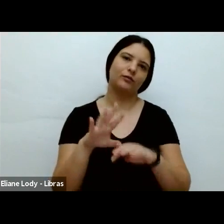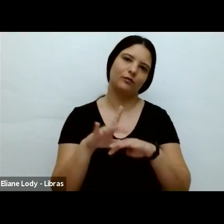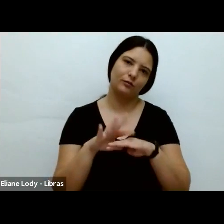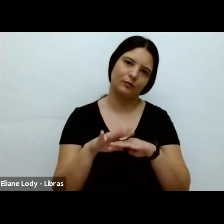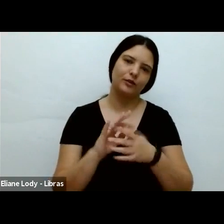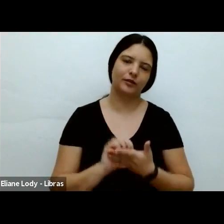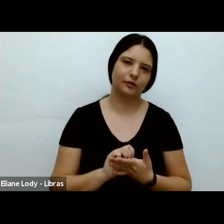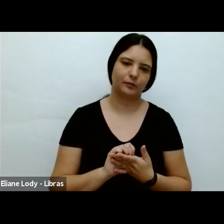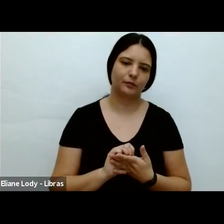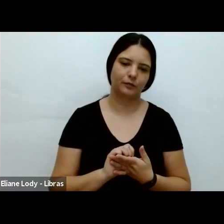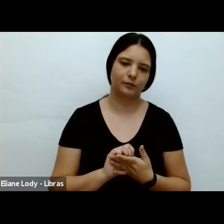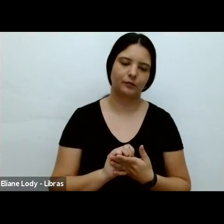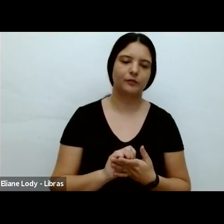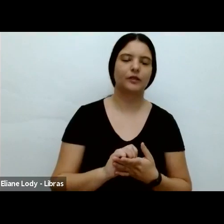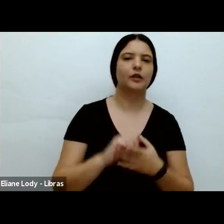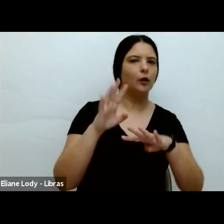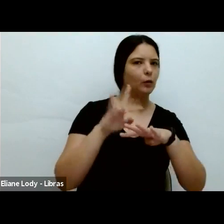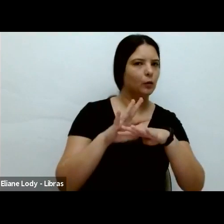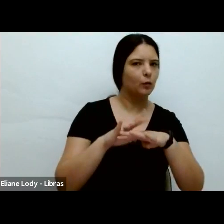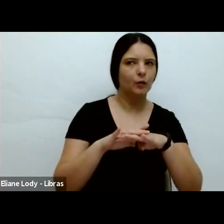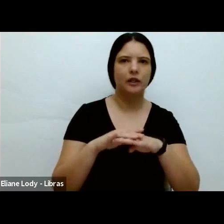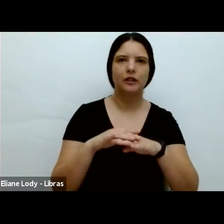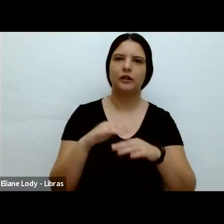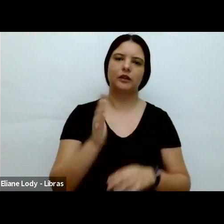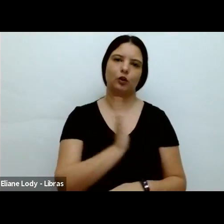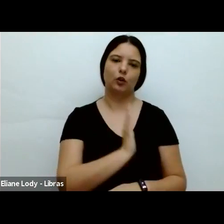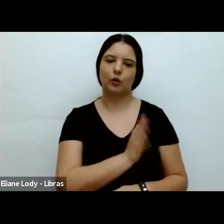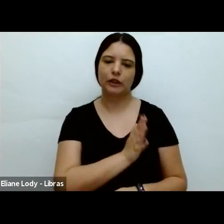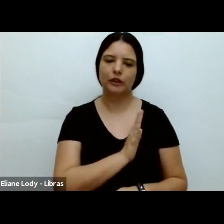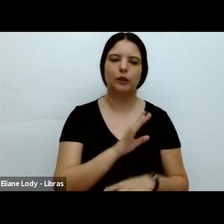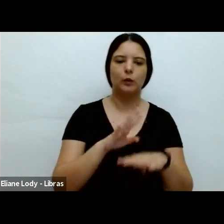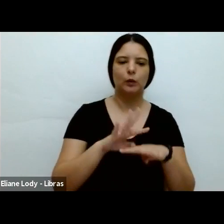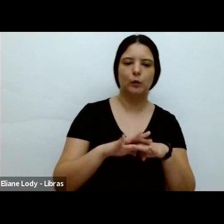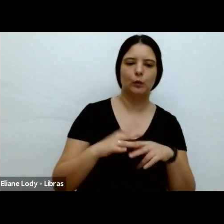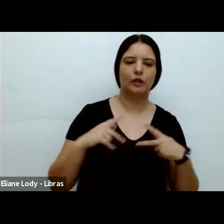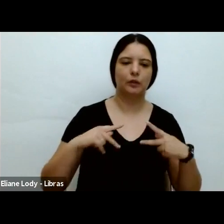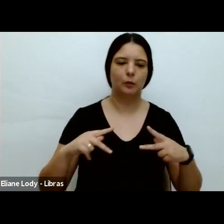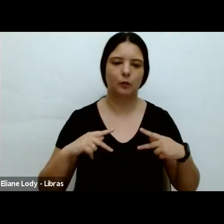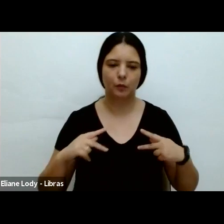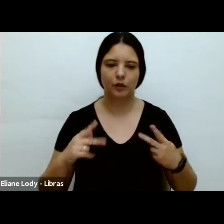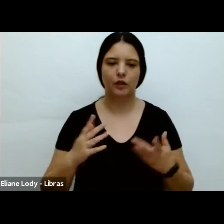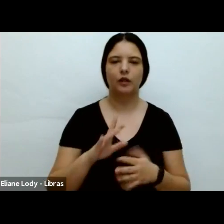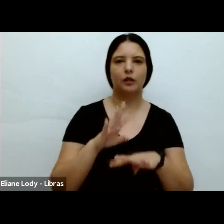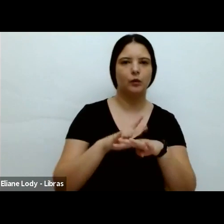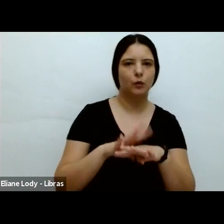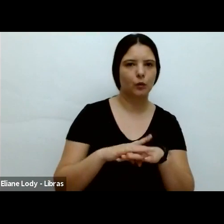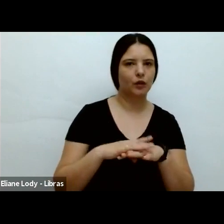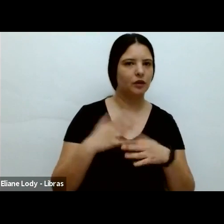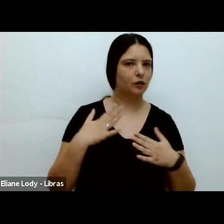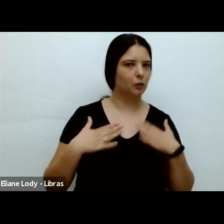heart and coronary heart and coronary disease that bear in the sheet 19 that bear in the sheet 1967 that bear in the 1960s and 70s.